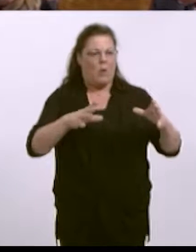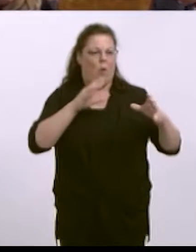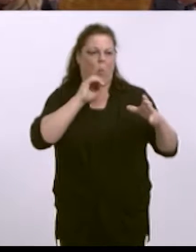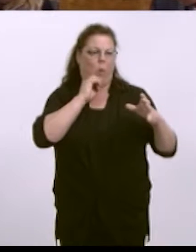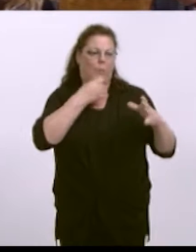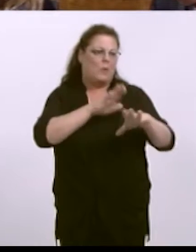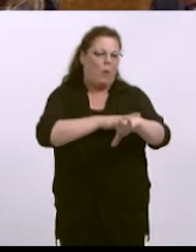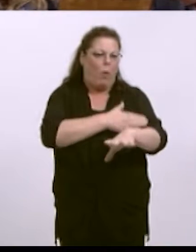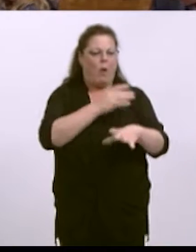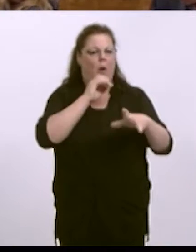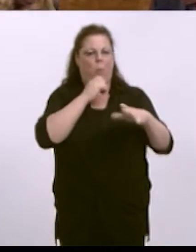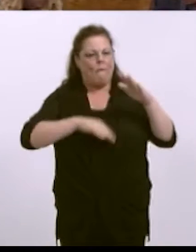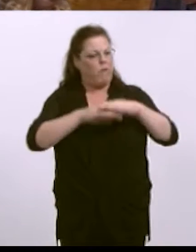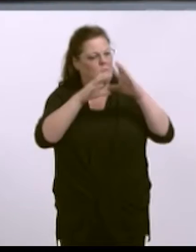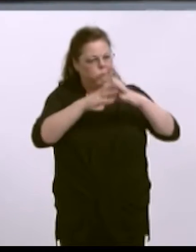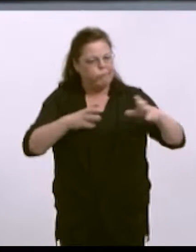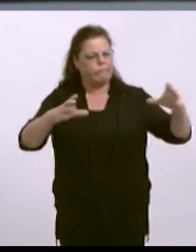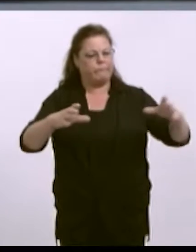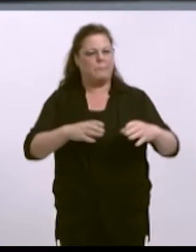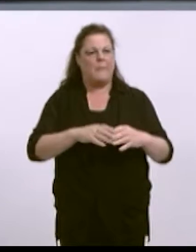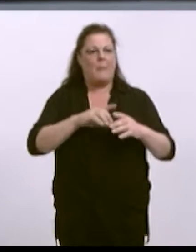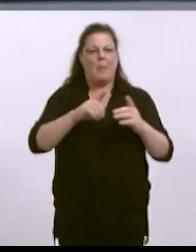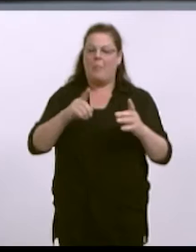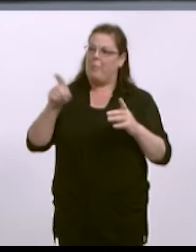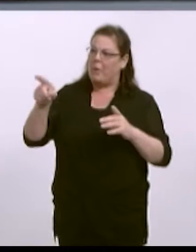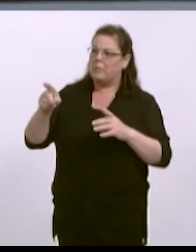But given the fact that we have heard from those who wish to leave the European Union